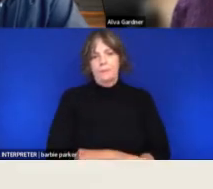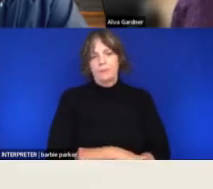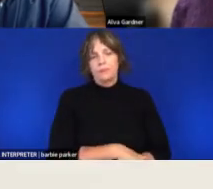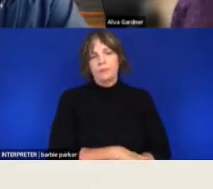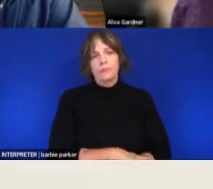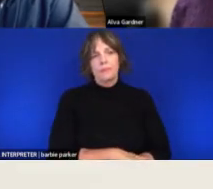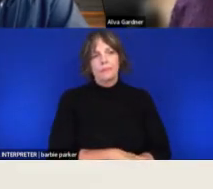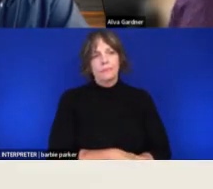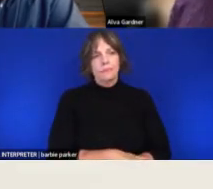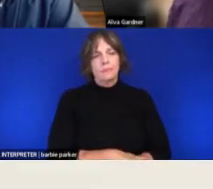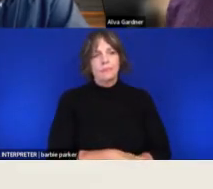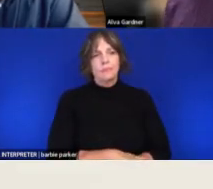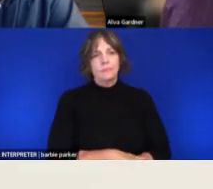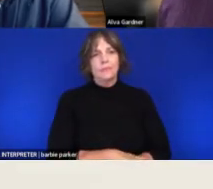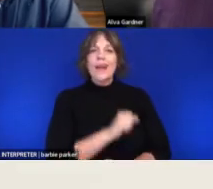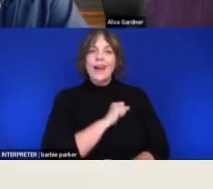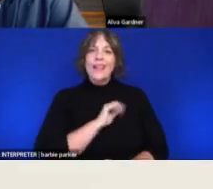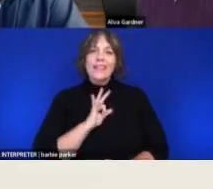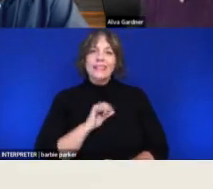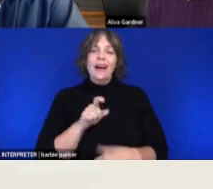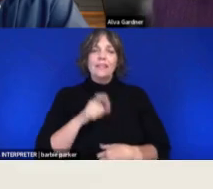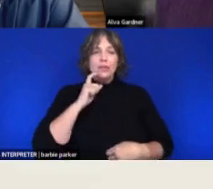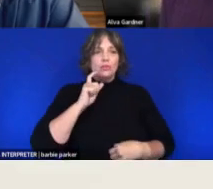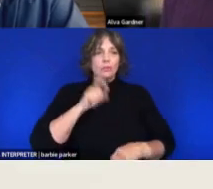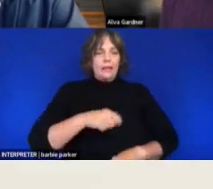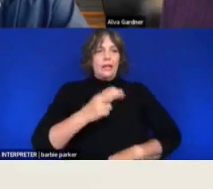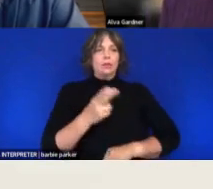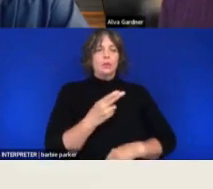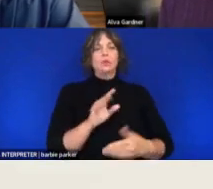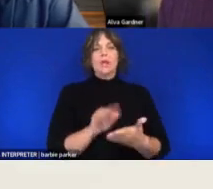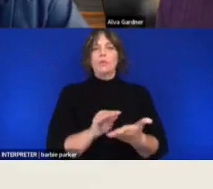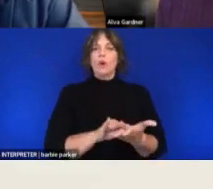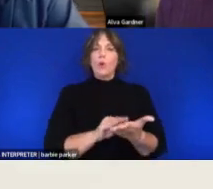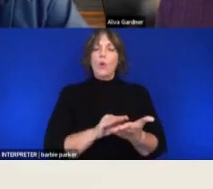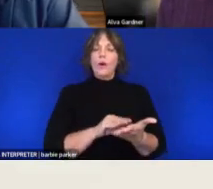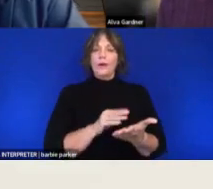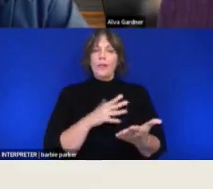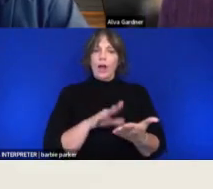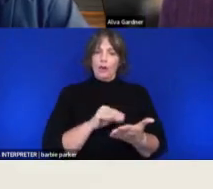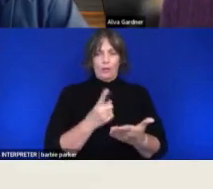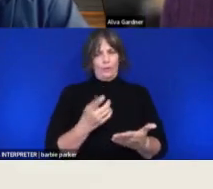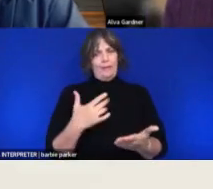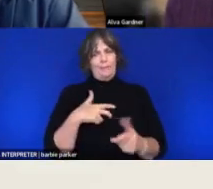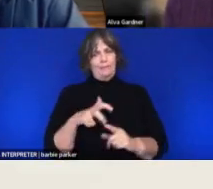really need to recognize, use and record the learning. One of the things that we've been very good at in our documentation